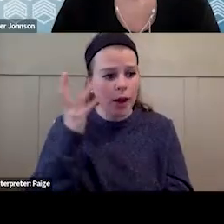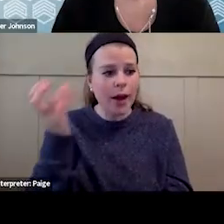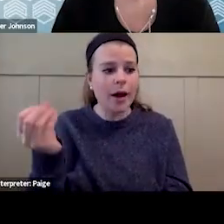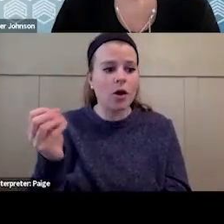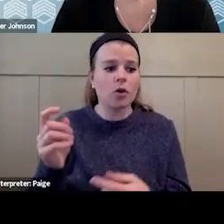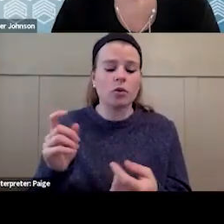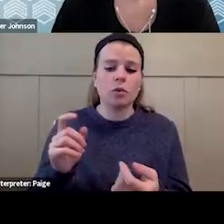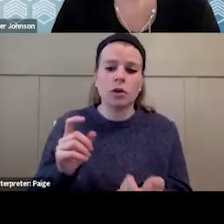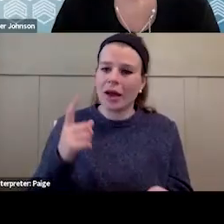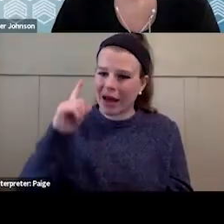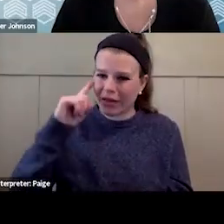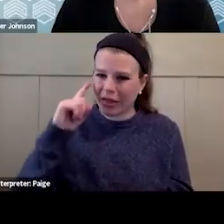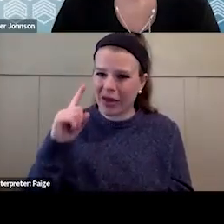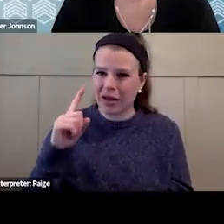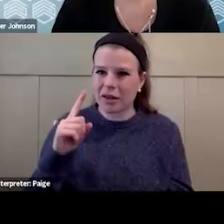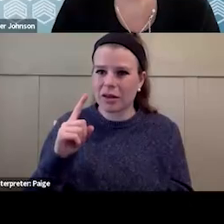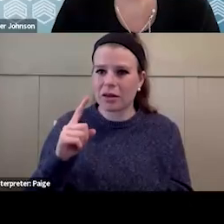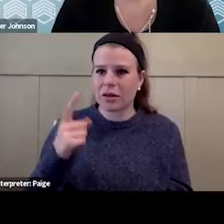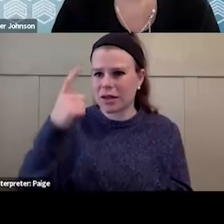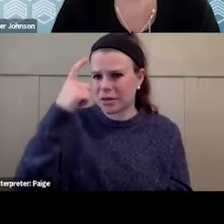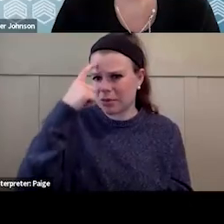And I, and I, I think this… Isn't this mental health awareness month right now?